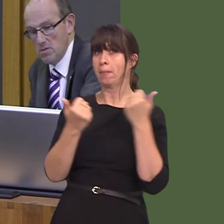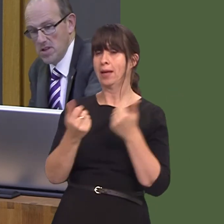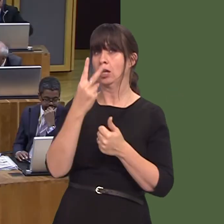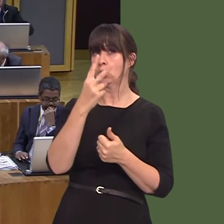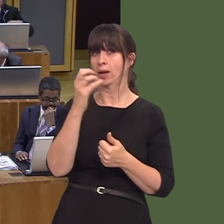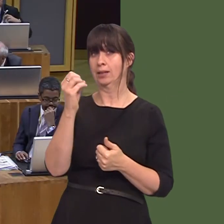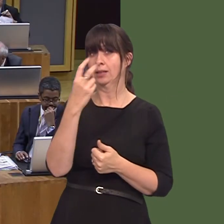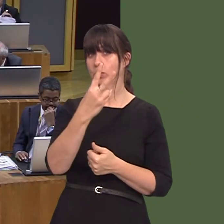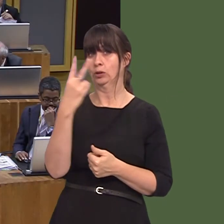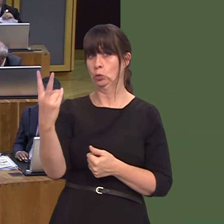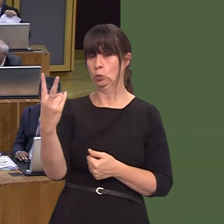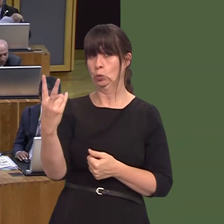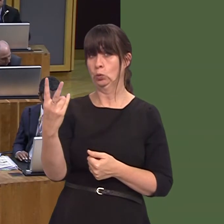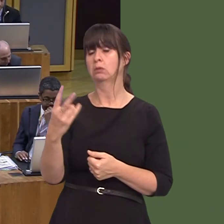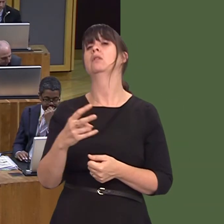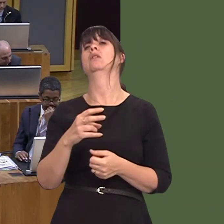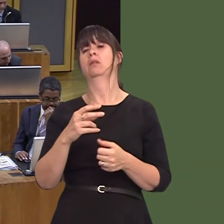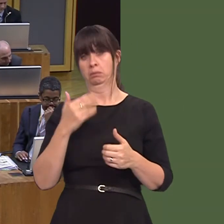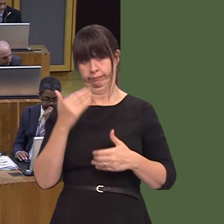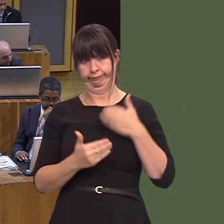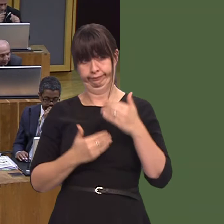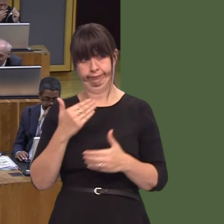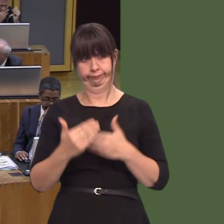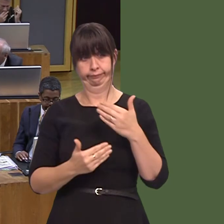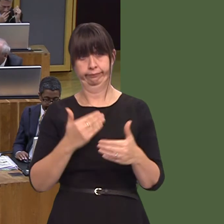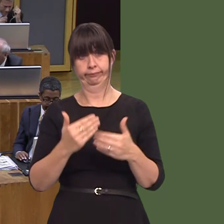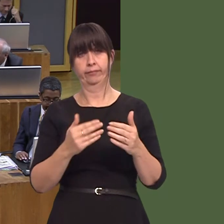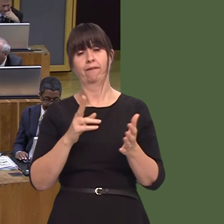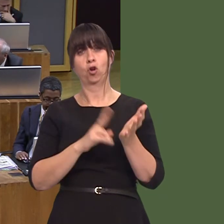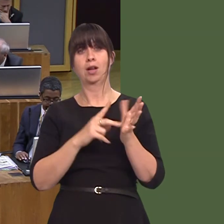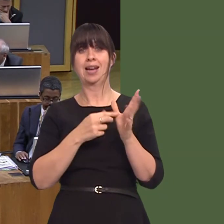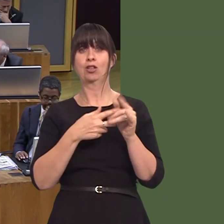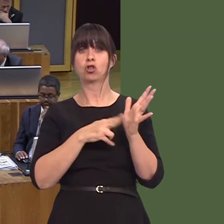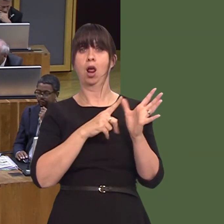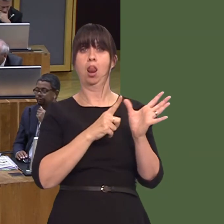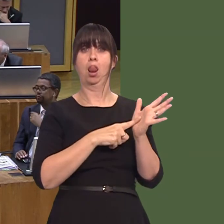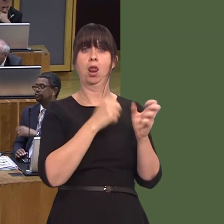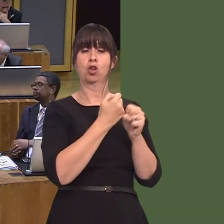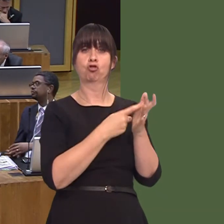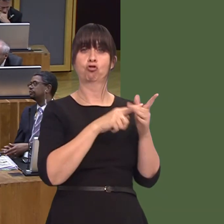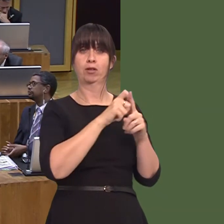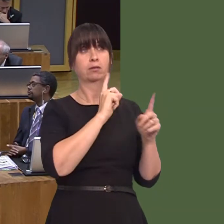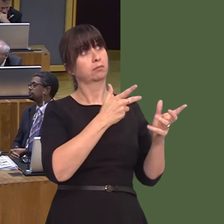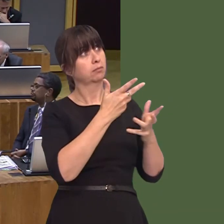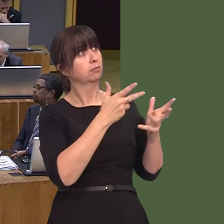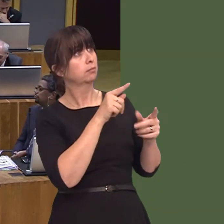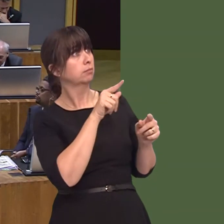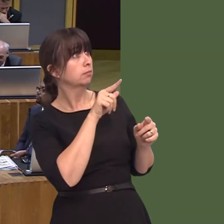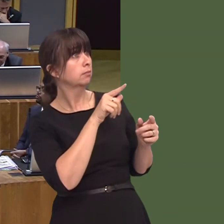Discussions have taken placeótheyíve been ongoing for yearsówith National Grid on what